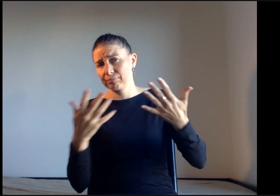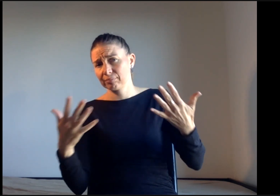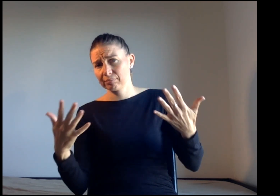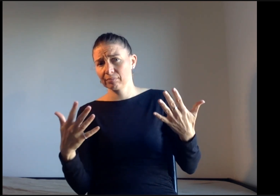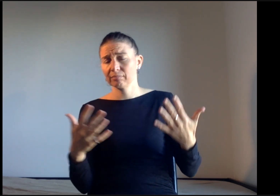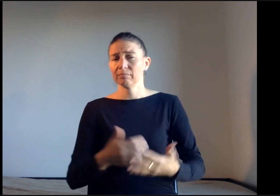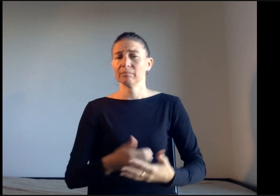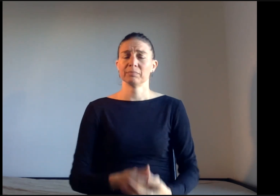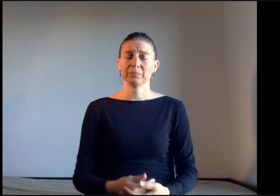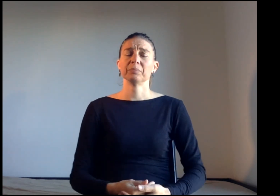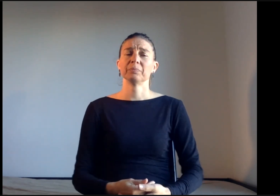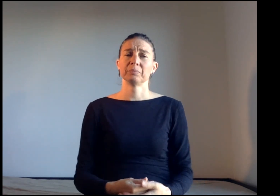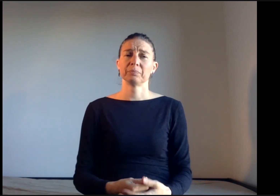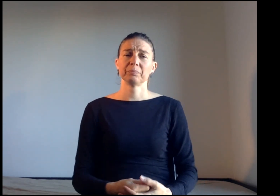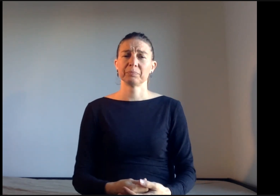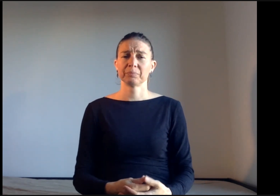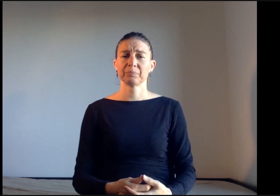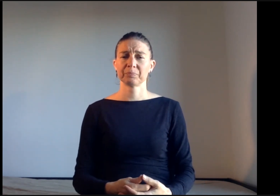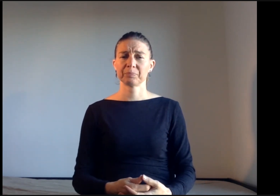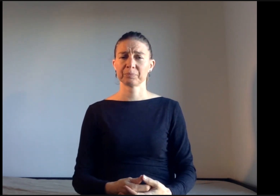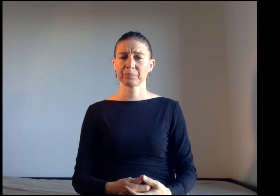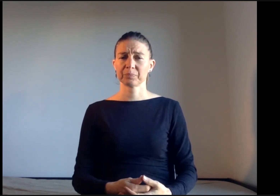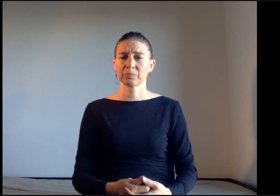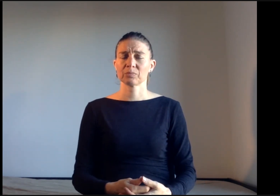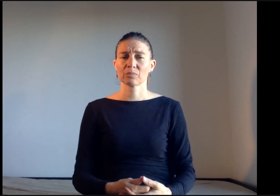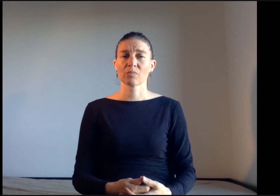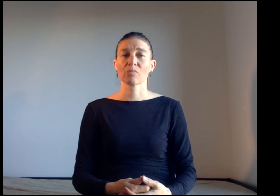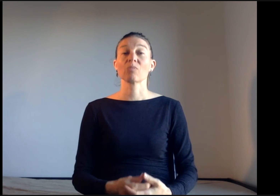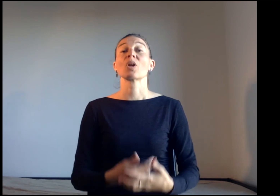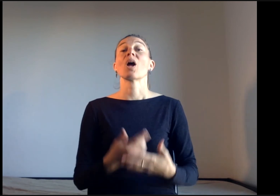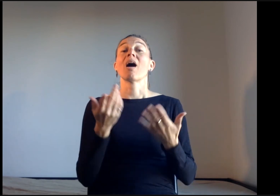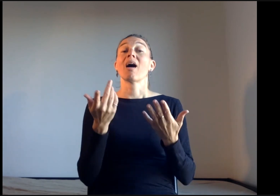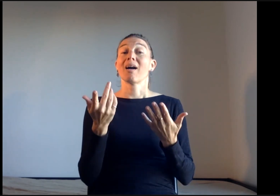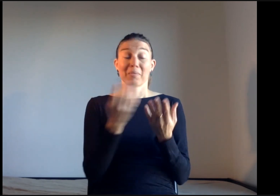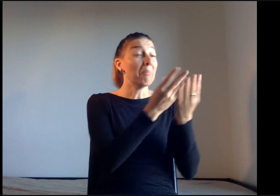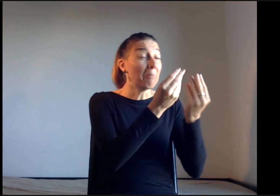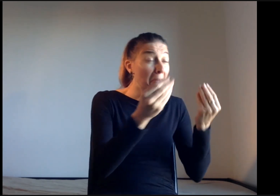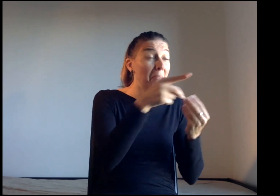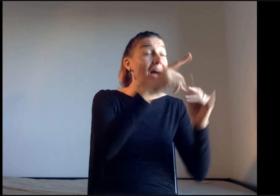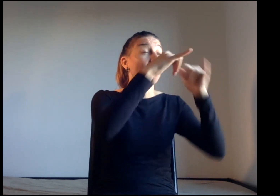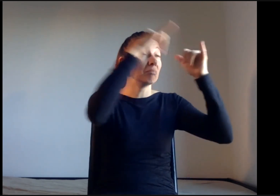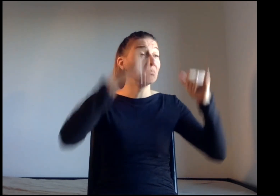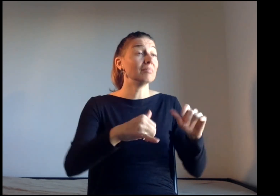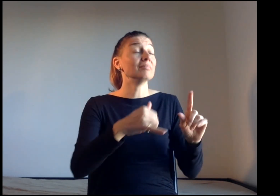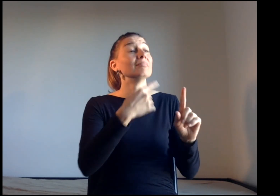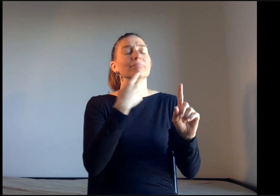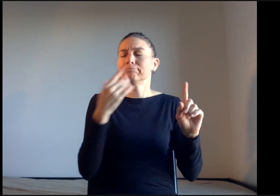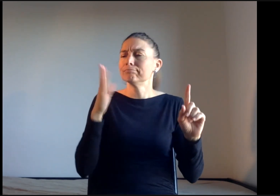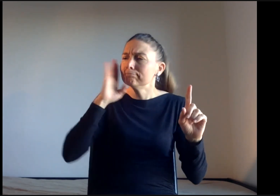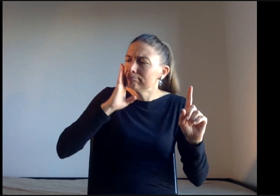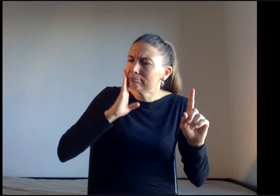if they'd take their children back home, but that might lack of proper devices